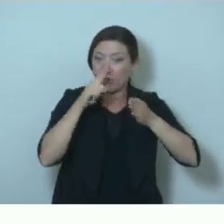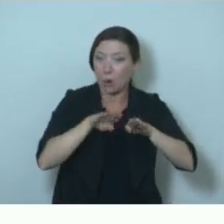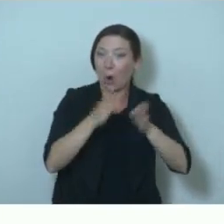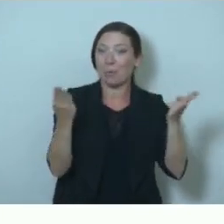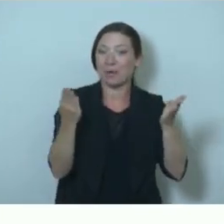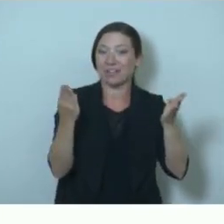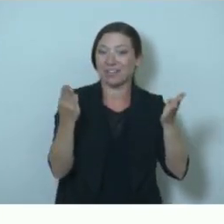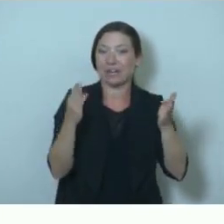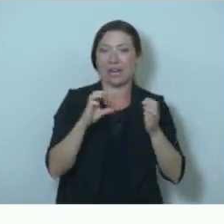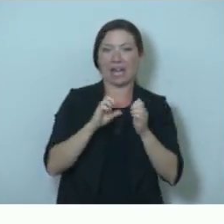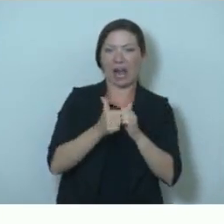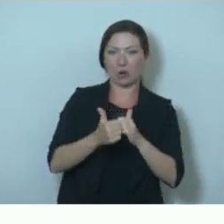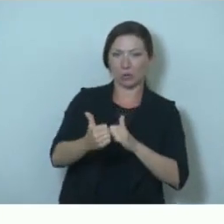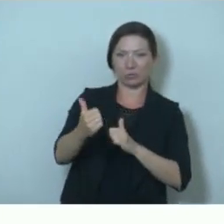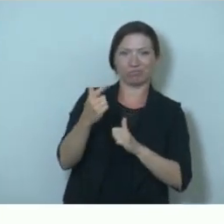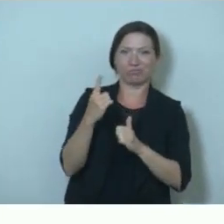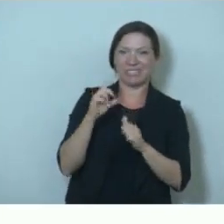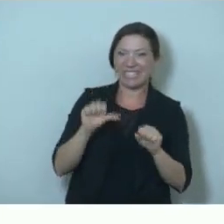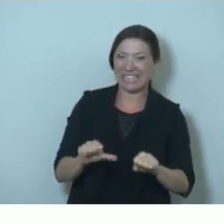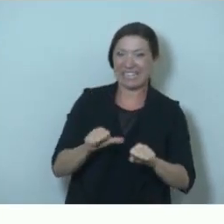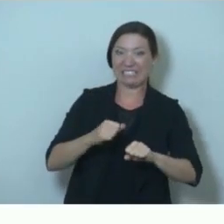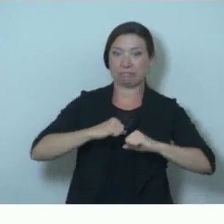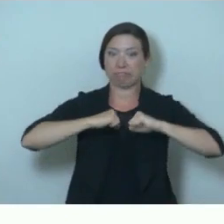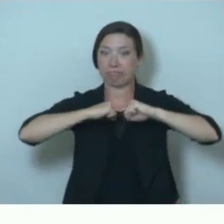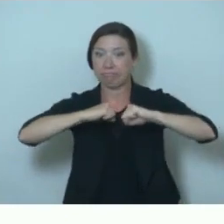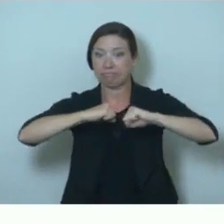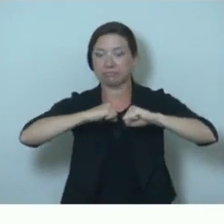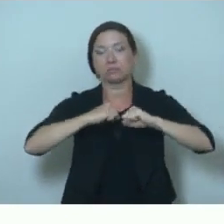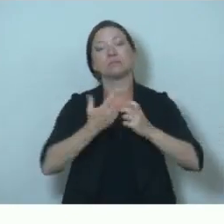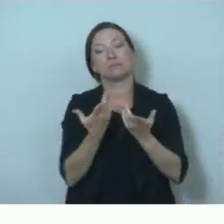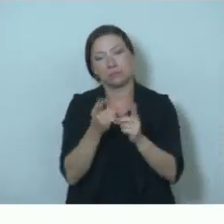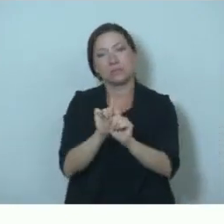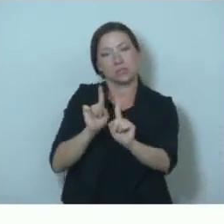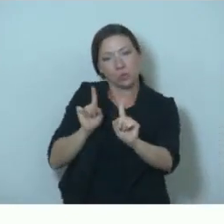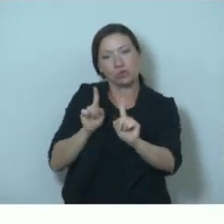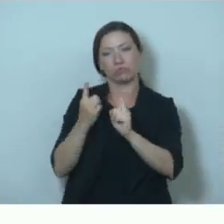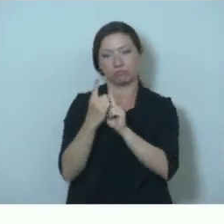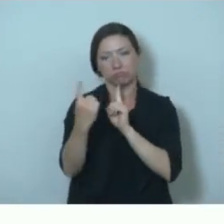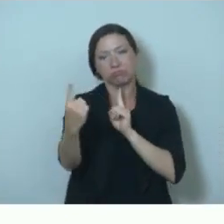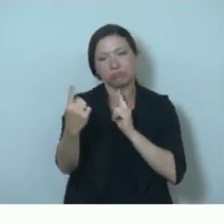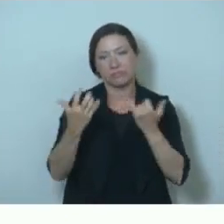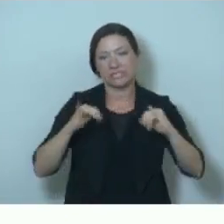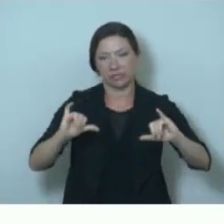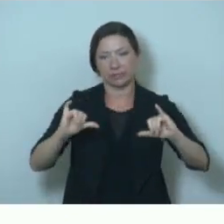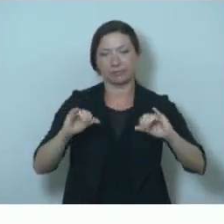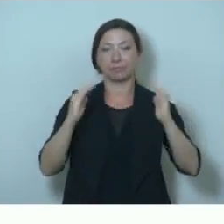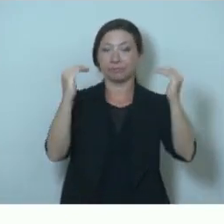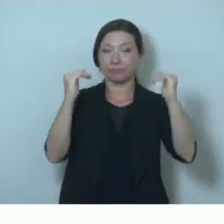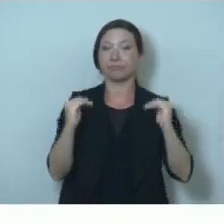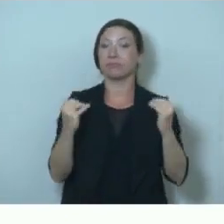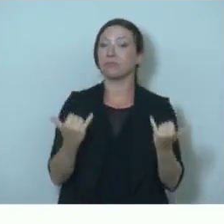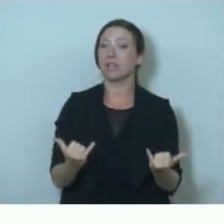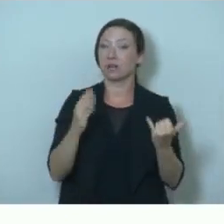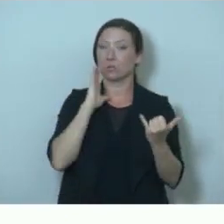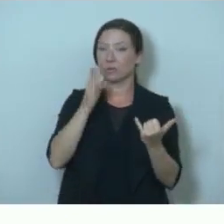EVERY ONE OF THESE IS DRIVE BIN SOCIAL DISTANCING EVERY SINGLE ONE OF THEM.